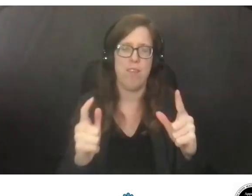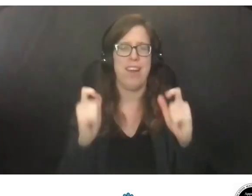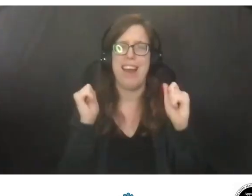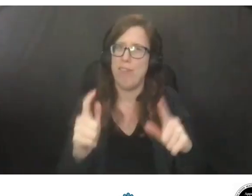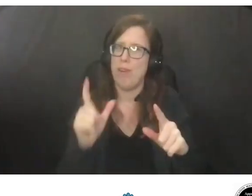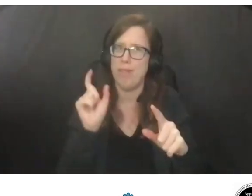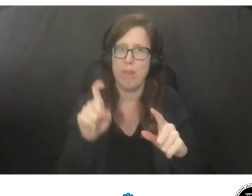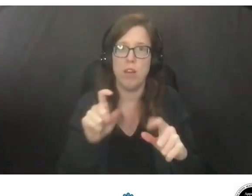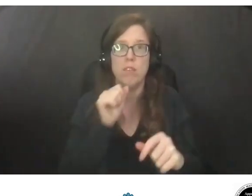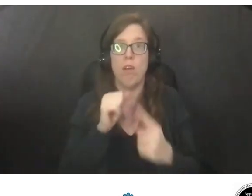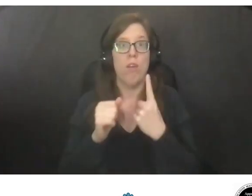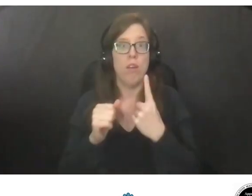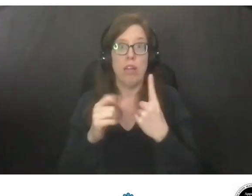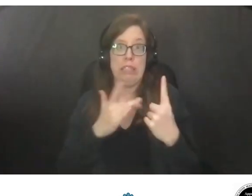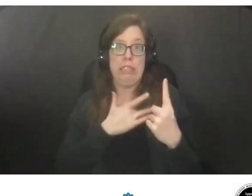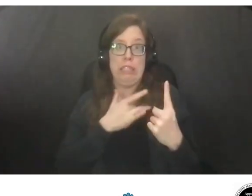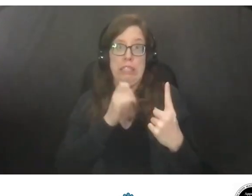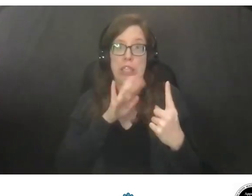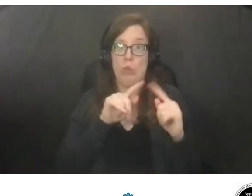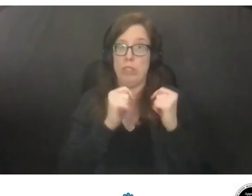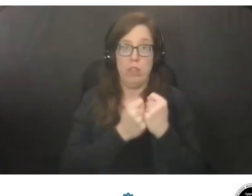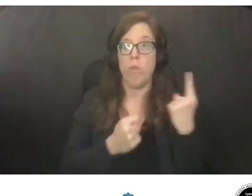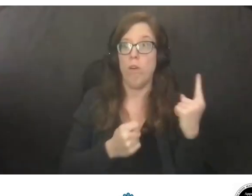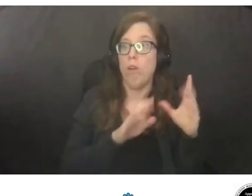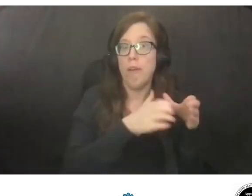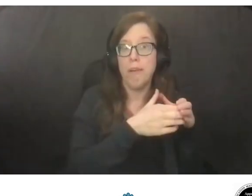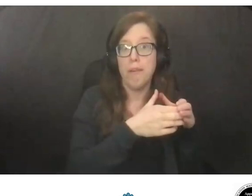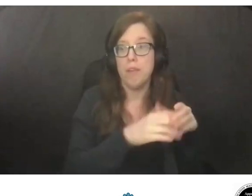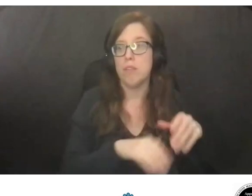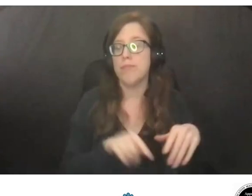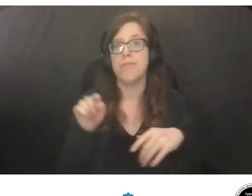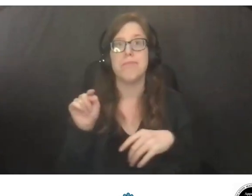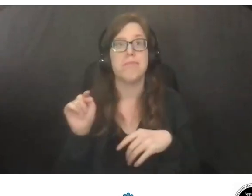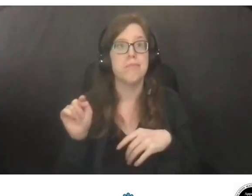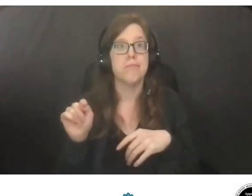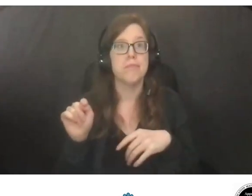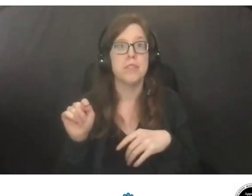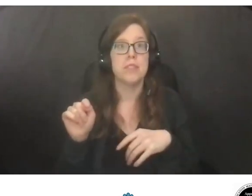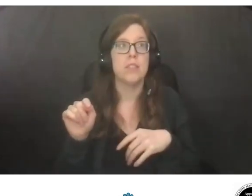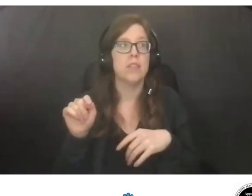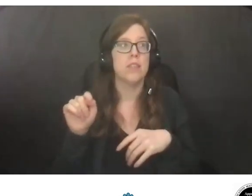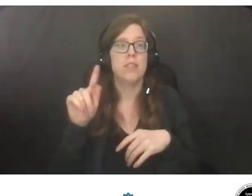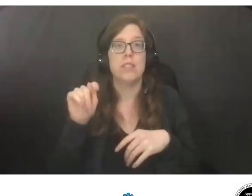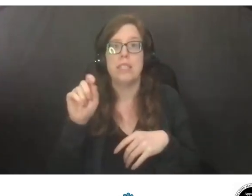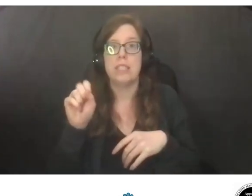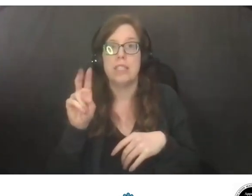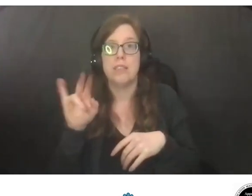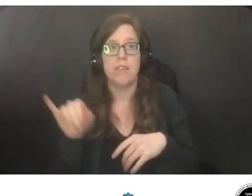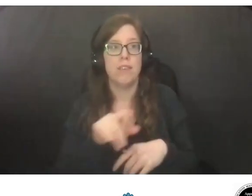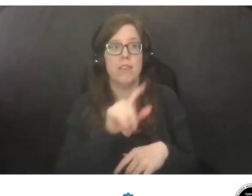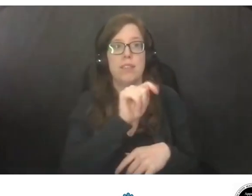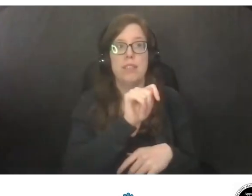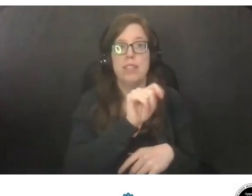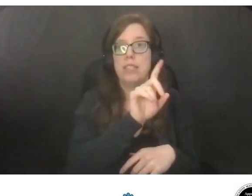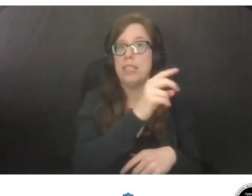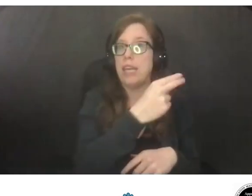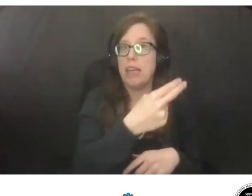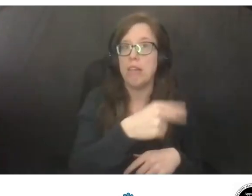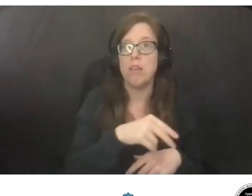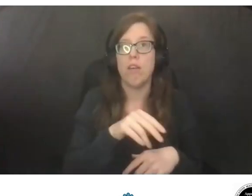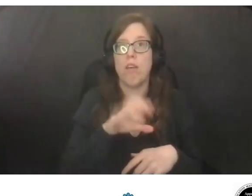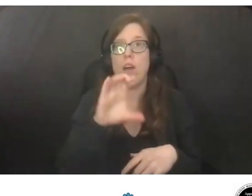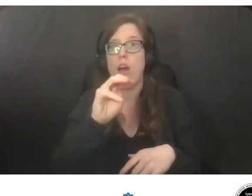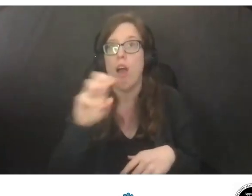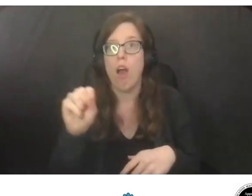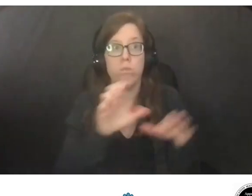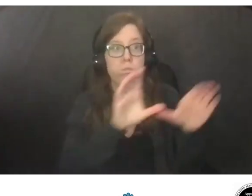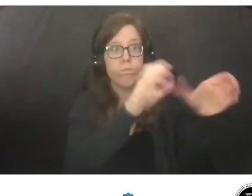everybody. Not just the sensory team, even. Not just the TSBI, TDHH, COMS.